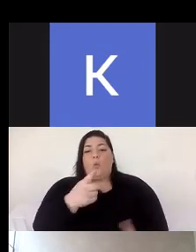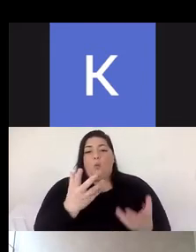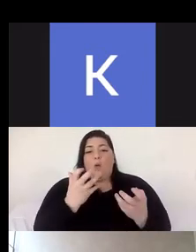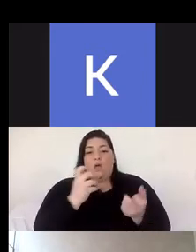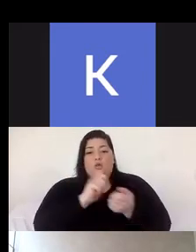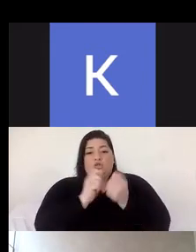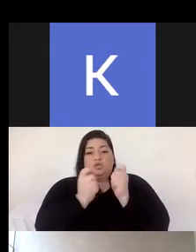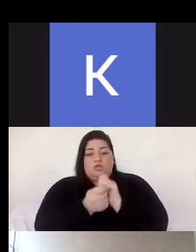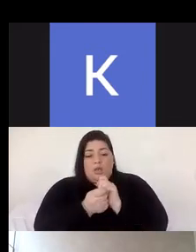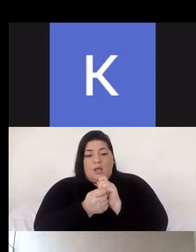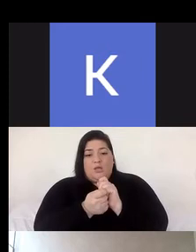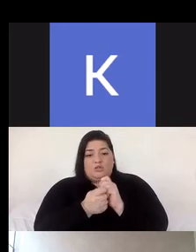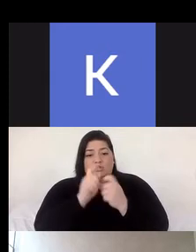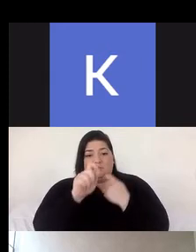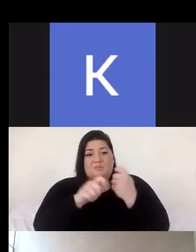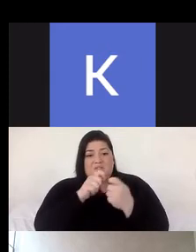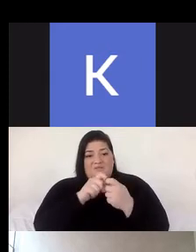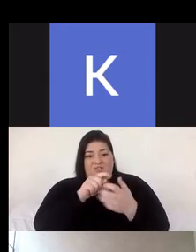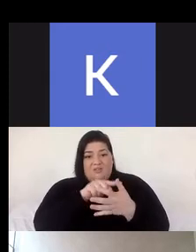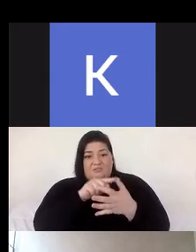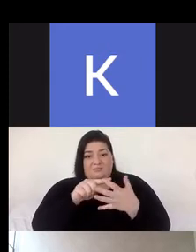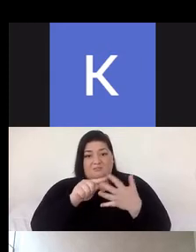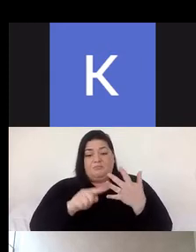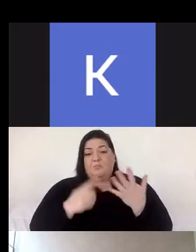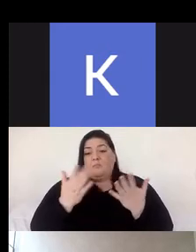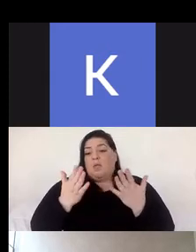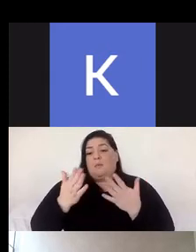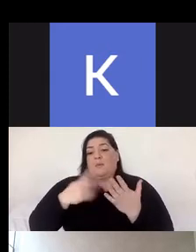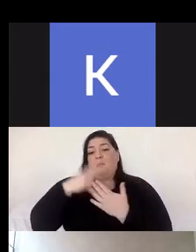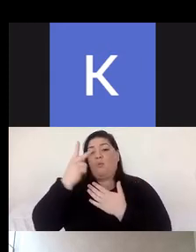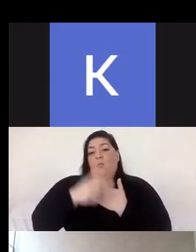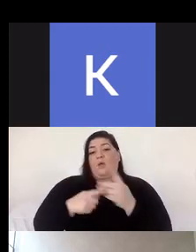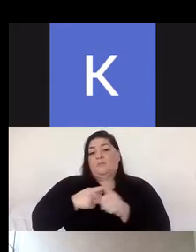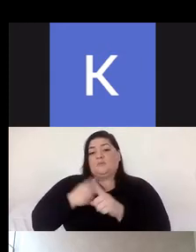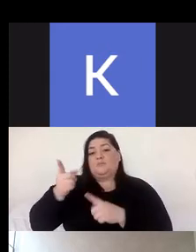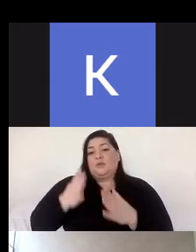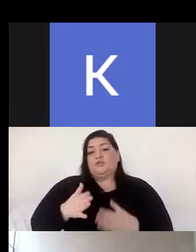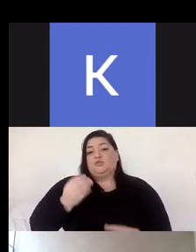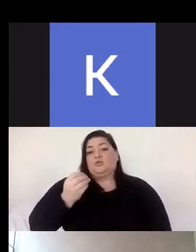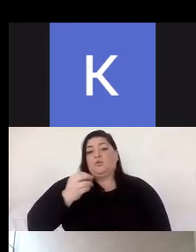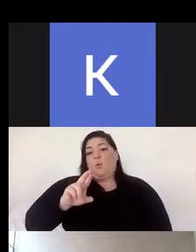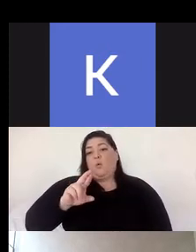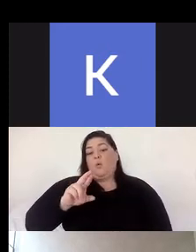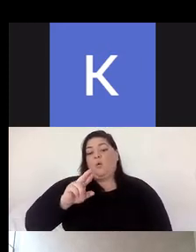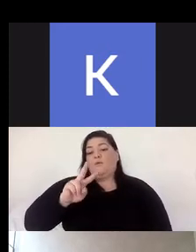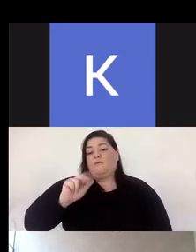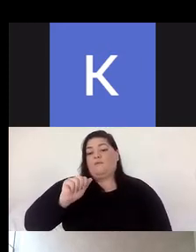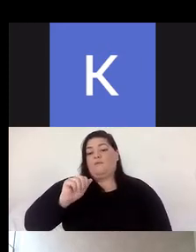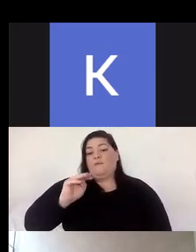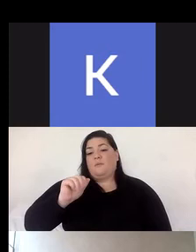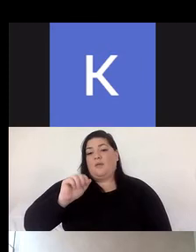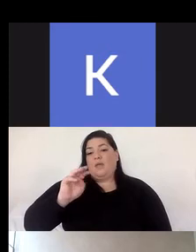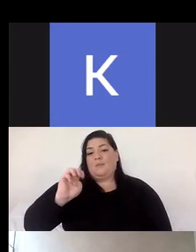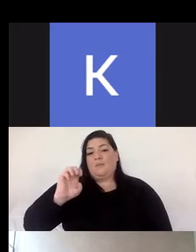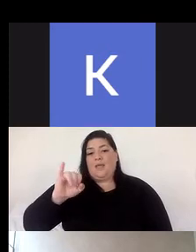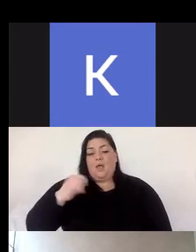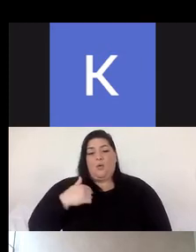and either your program specialist or we here at VAWA MEI should be able to change to correct